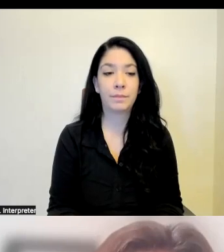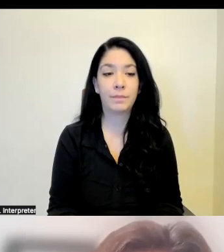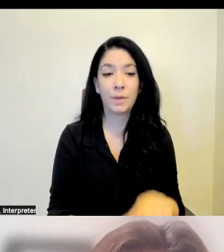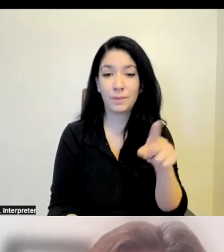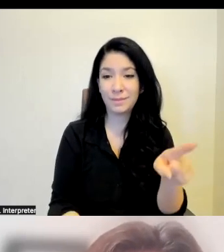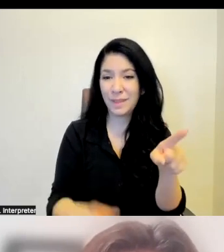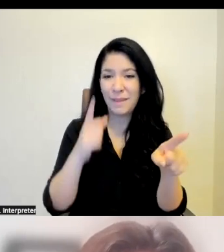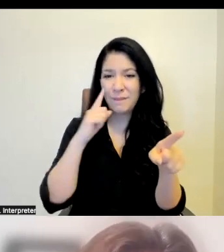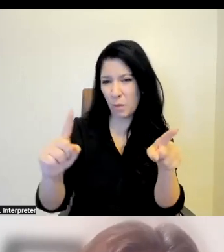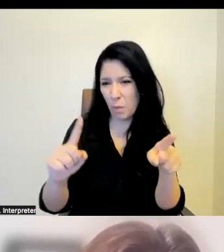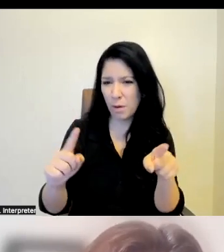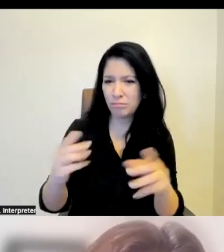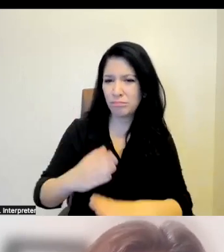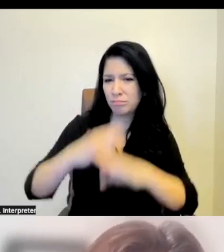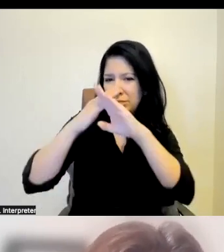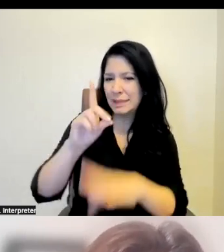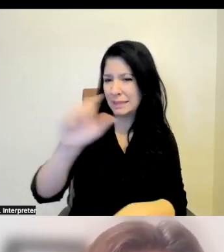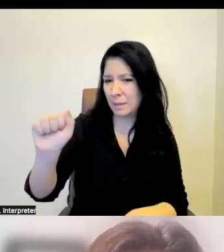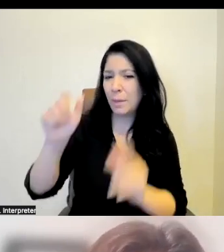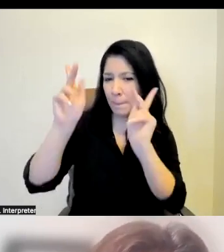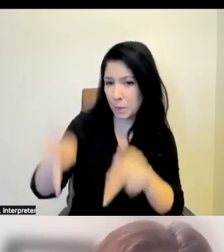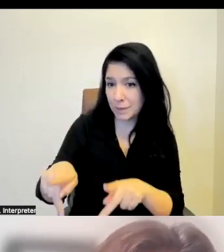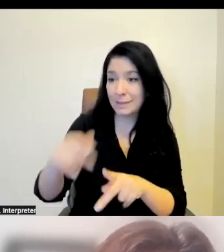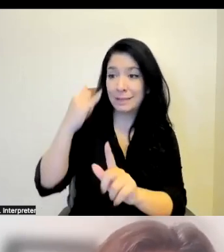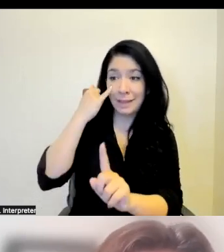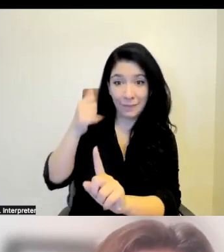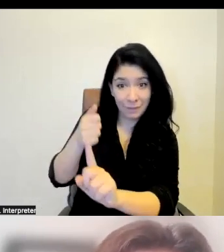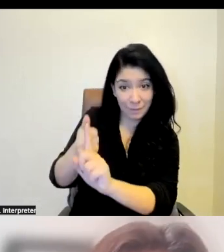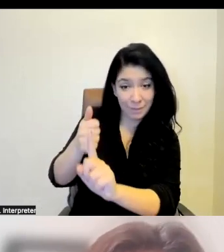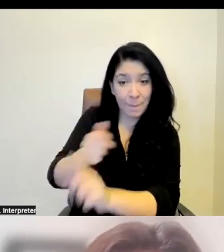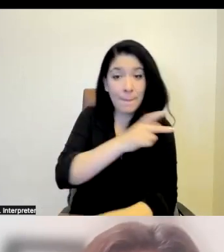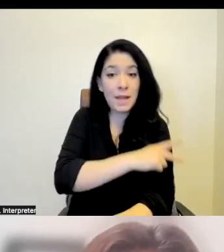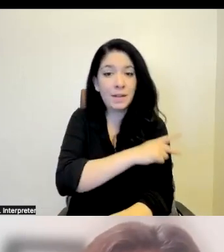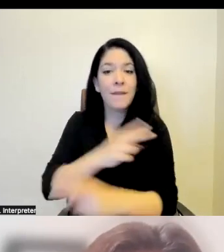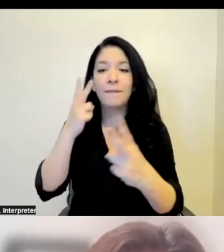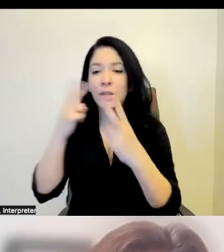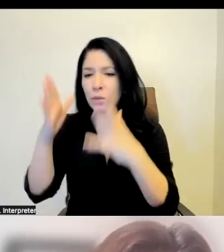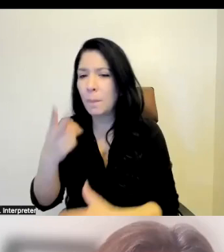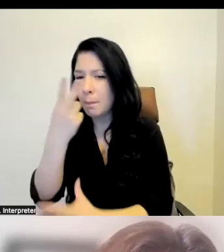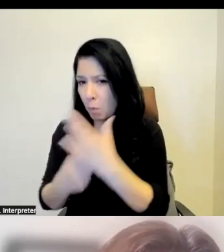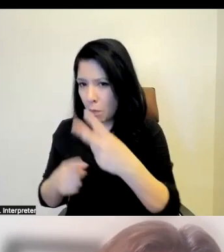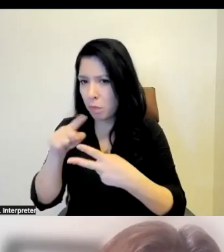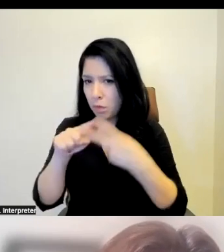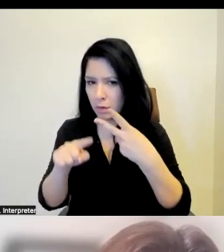person as a patient or a visitor to a healthcare facility. Really you only need to know about